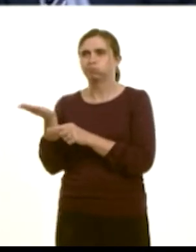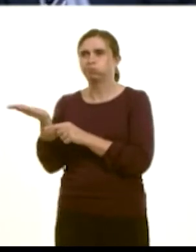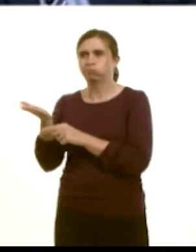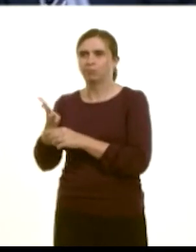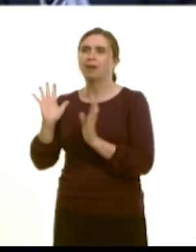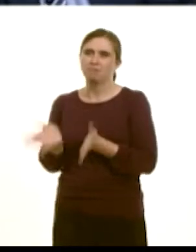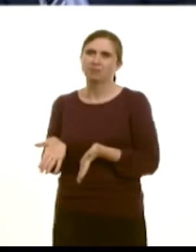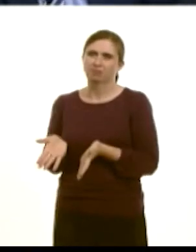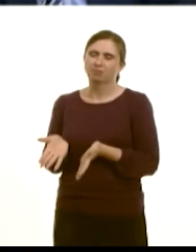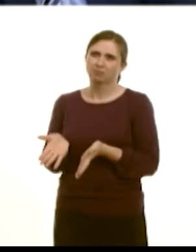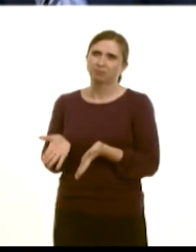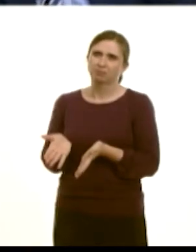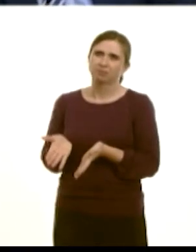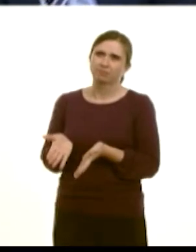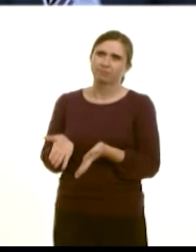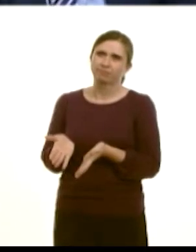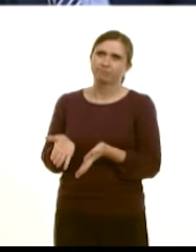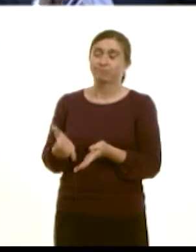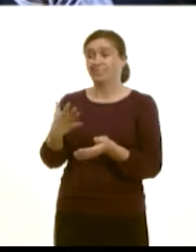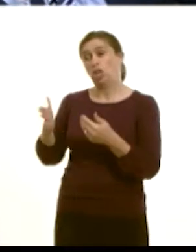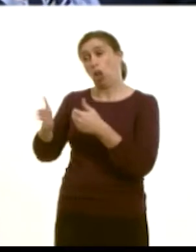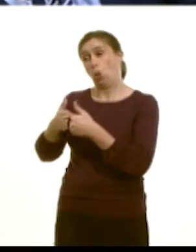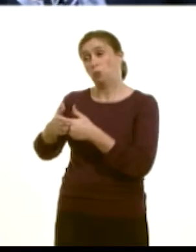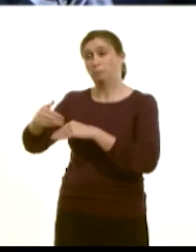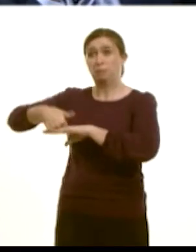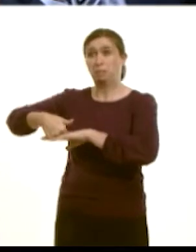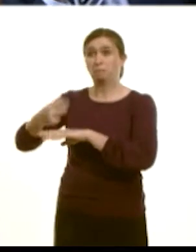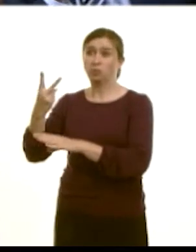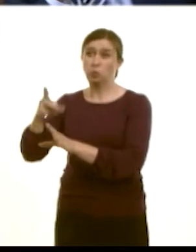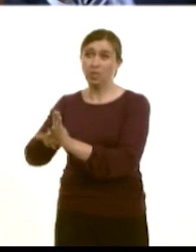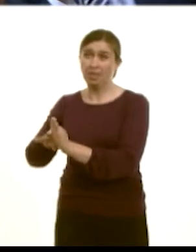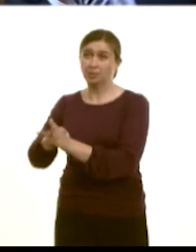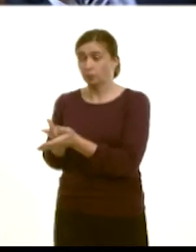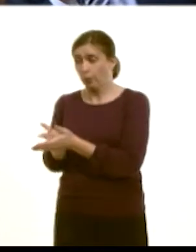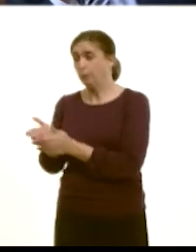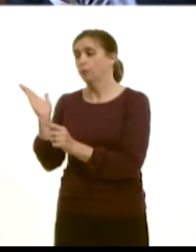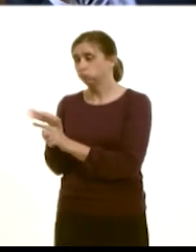The route will be closed for at least two years in order for that to happen.